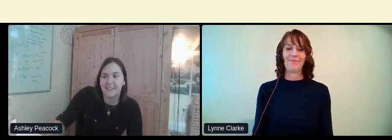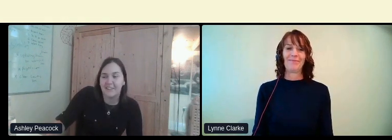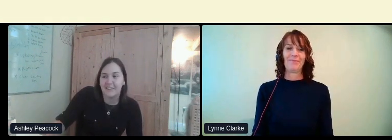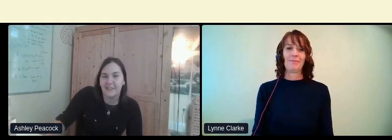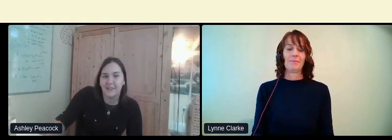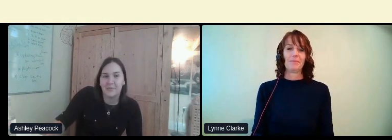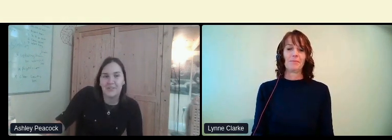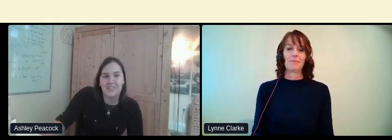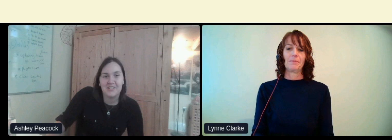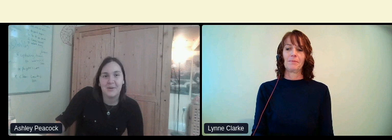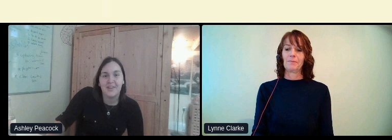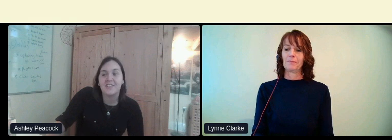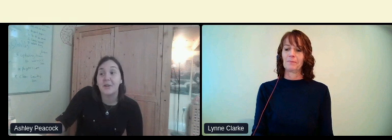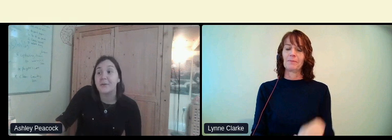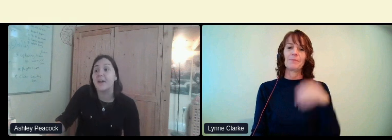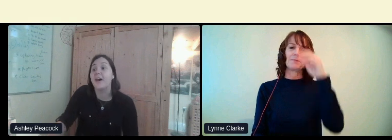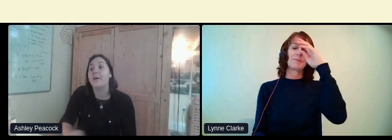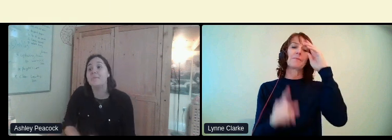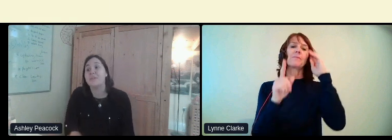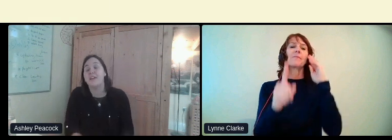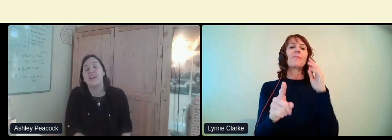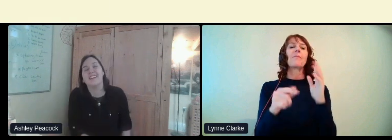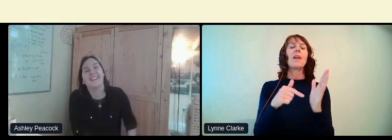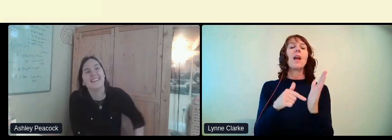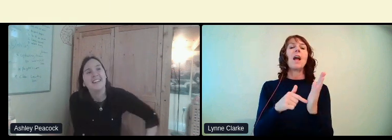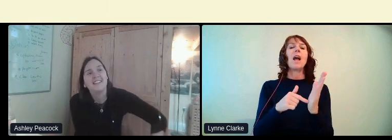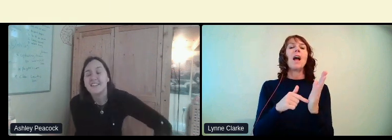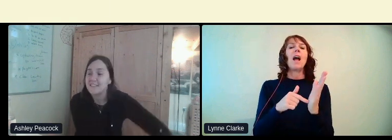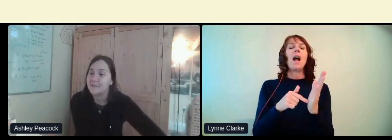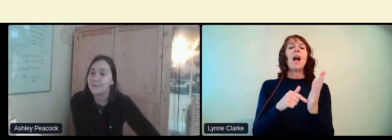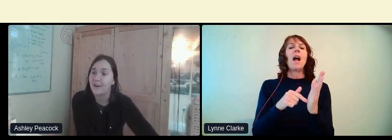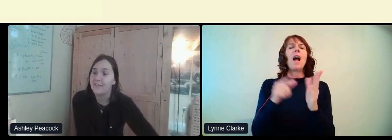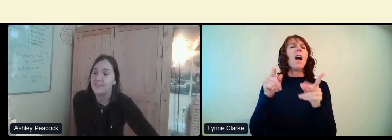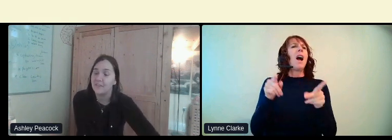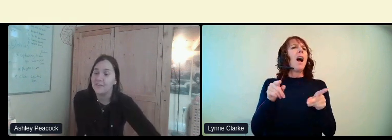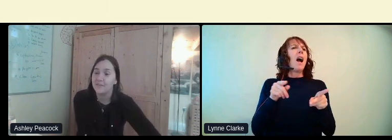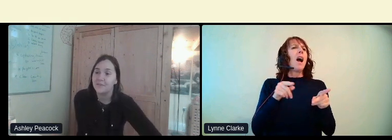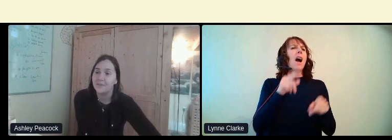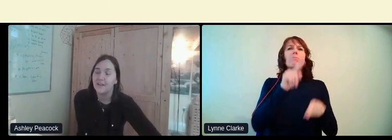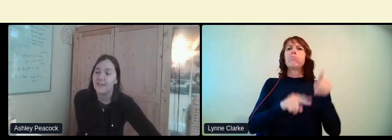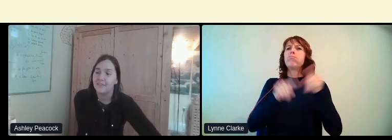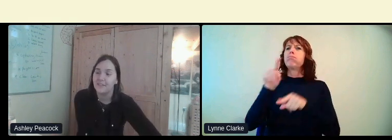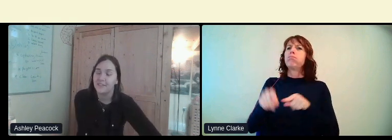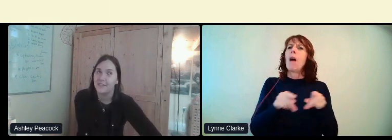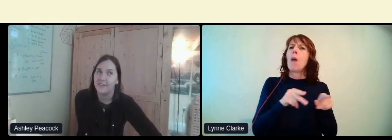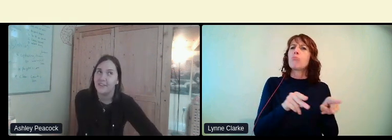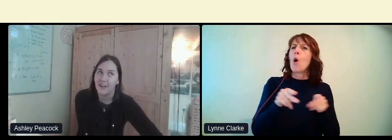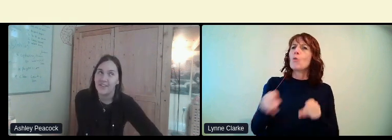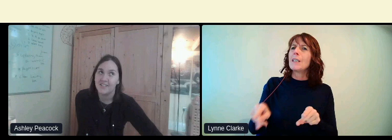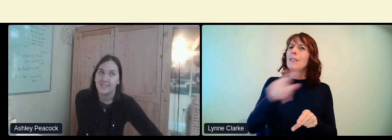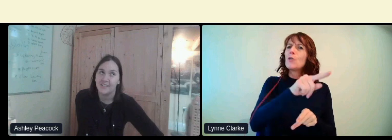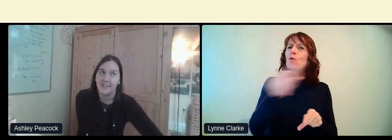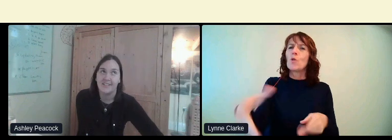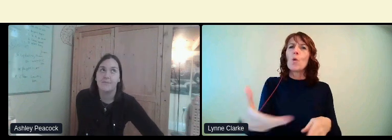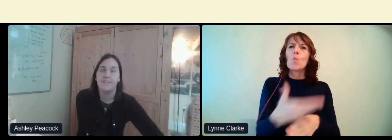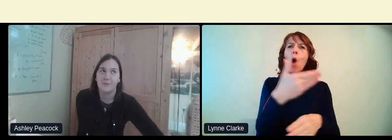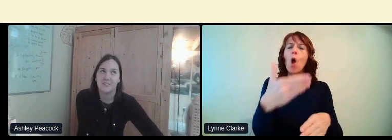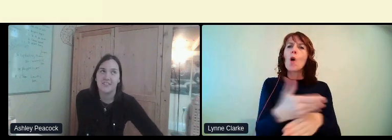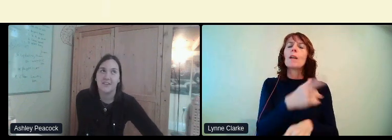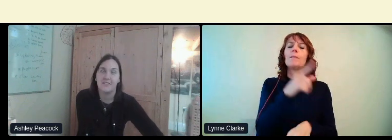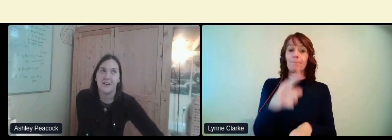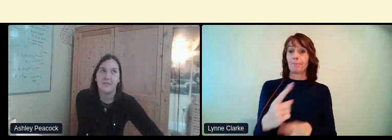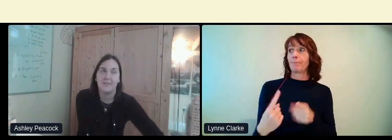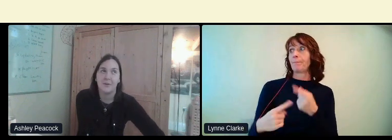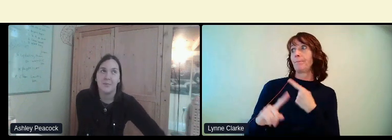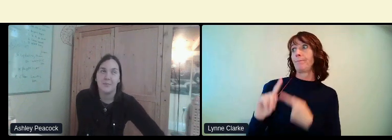Approaches to work. So these are graphs of some real life last exam results that I found from